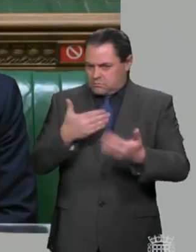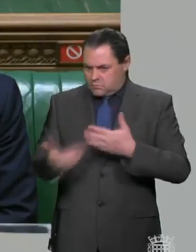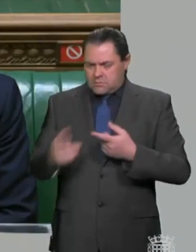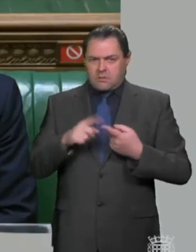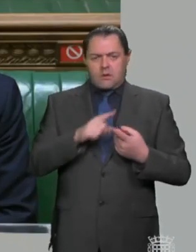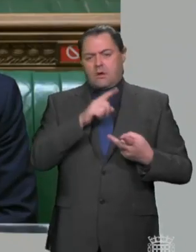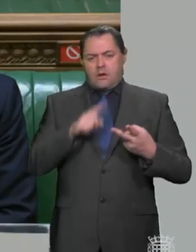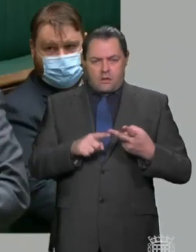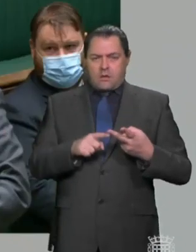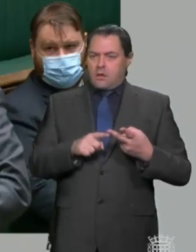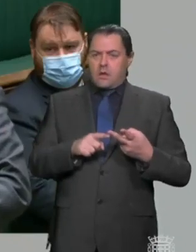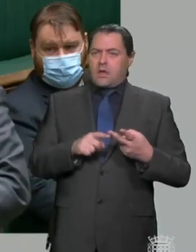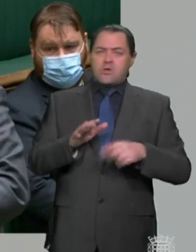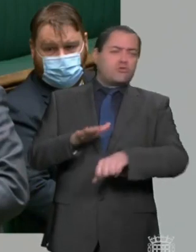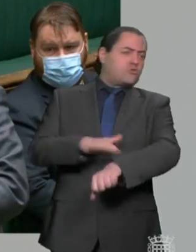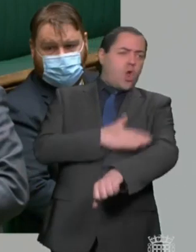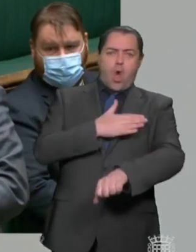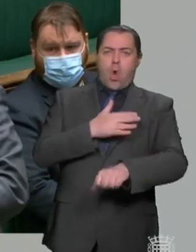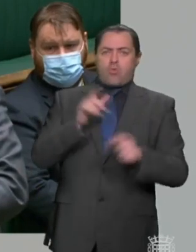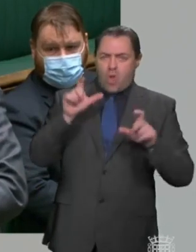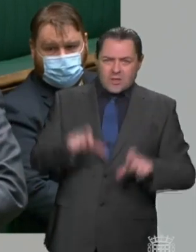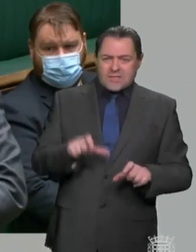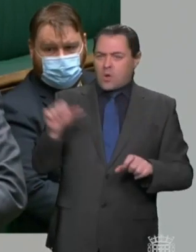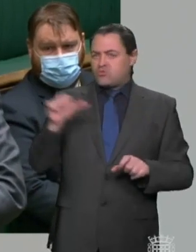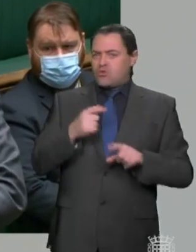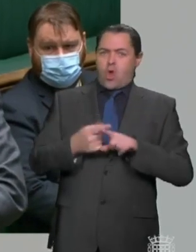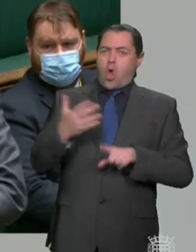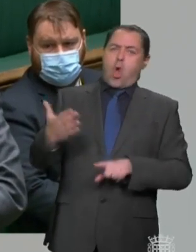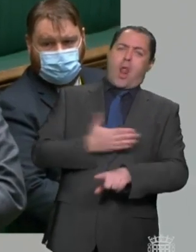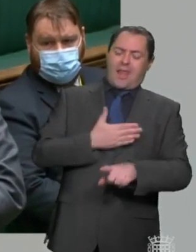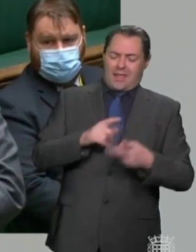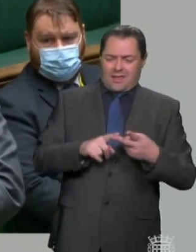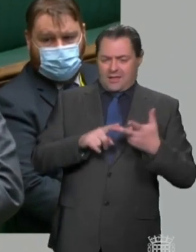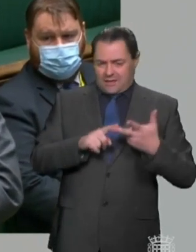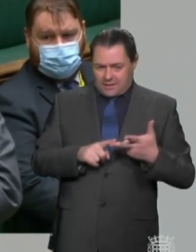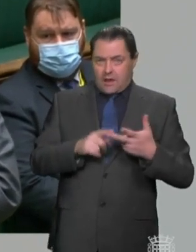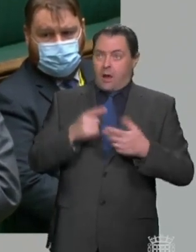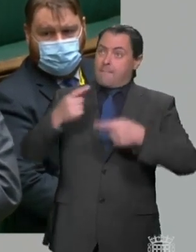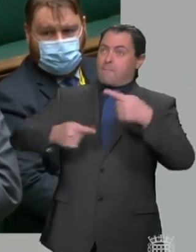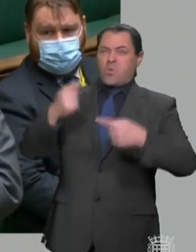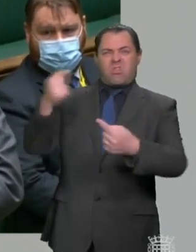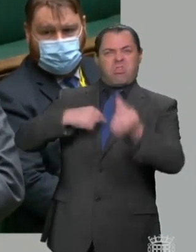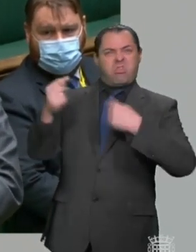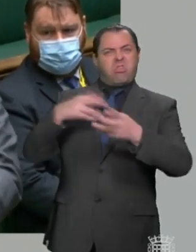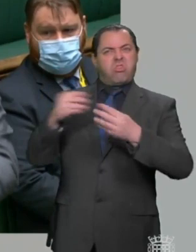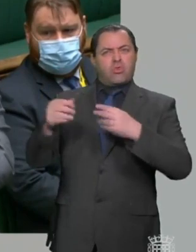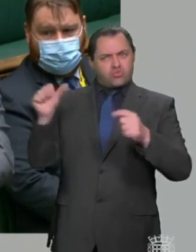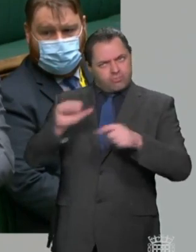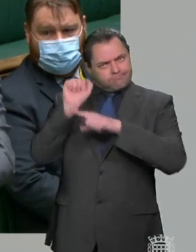he was too slow to go into lockdown; he failed to secure our borders; he sent millions of people